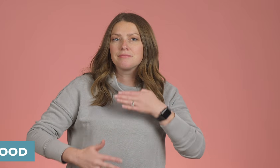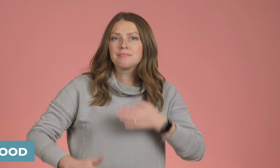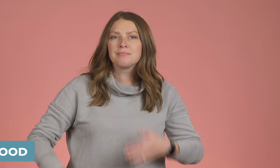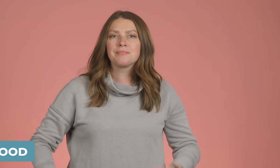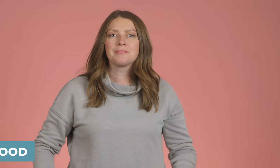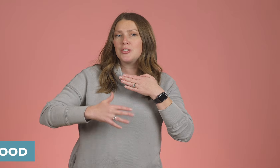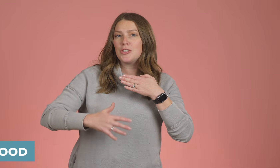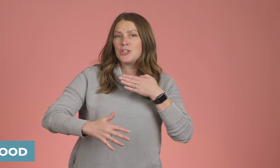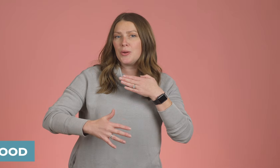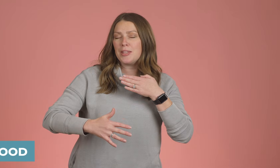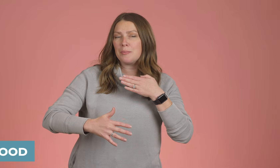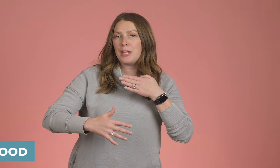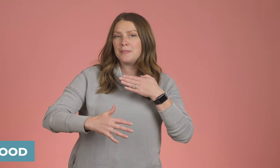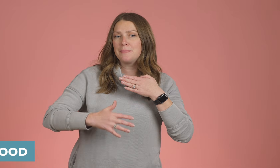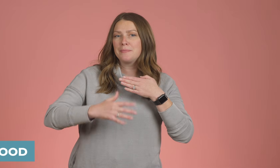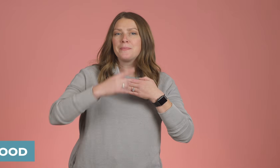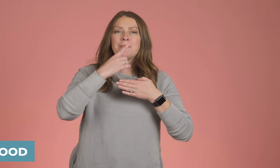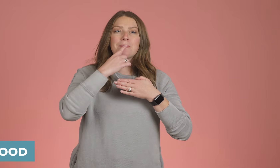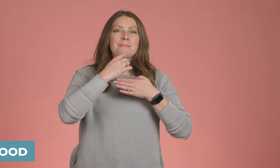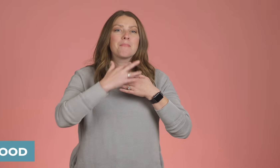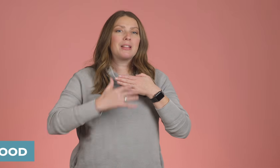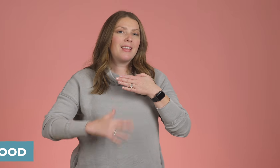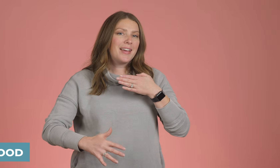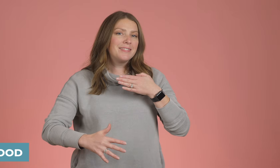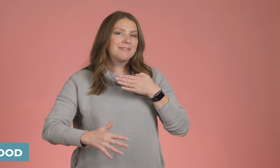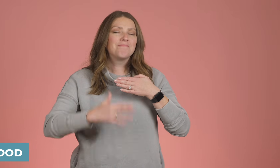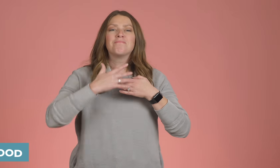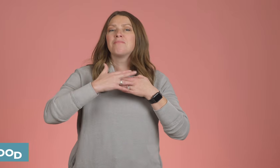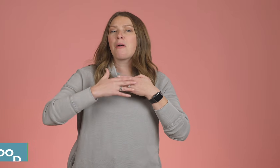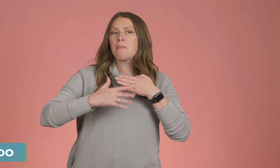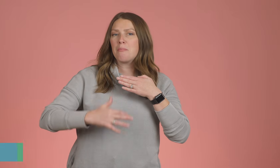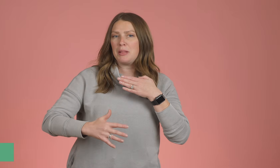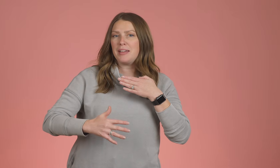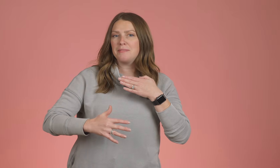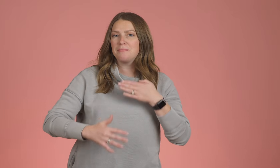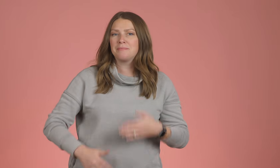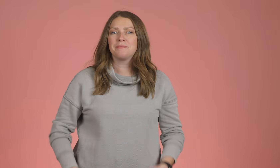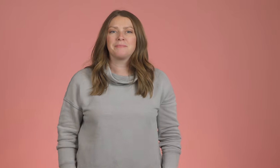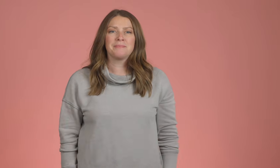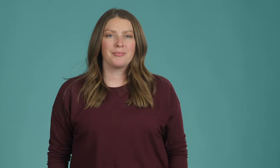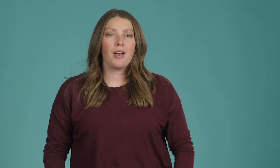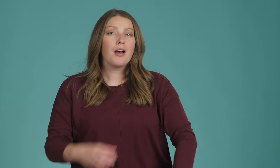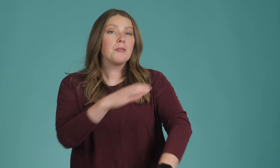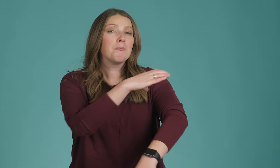Or just showing the blood. Blood.